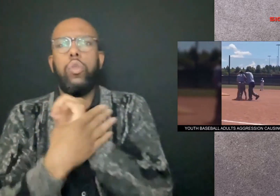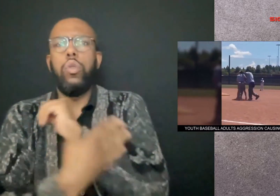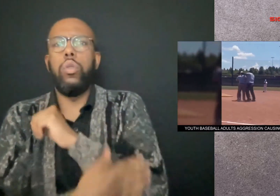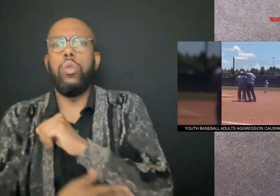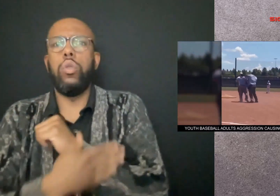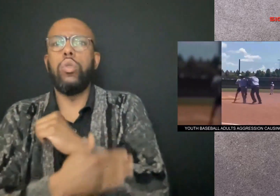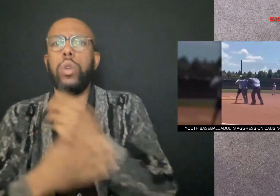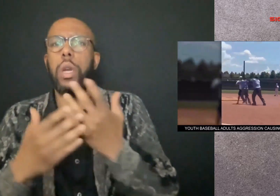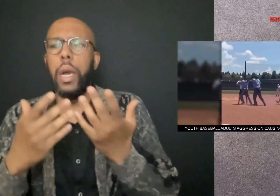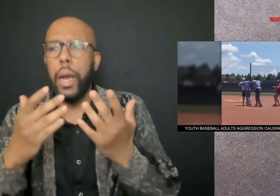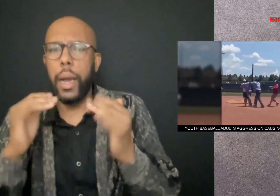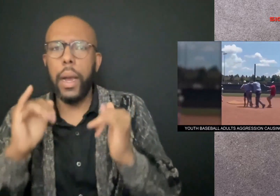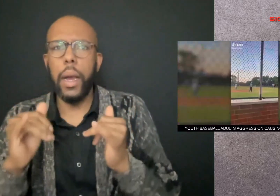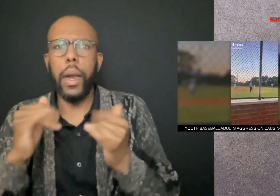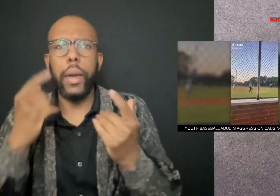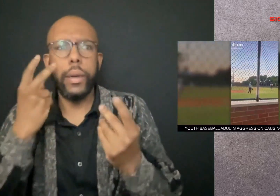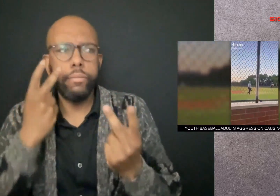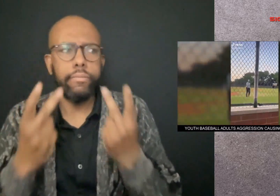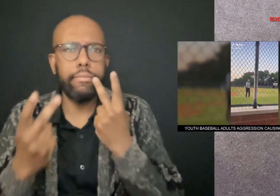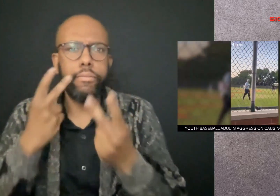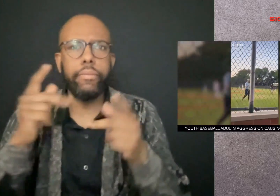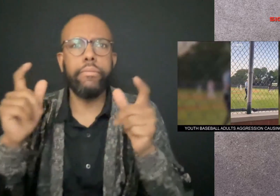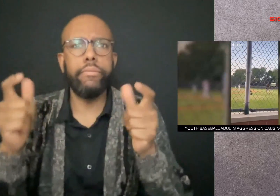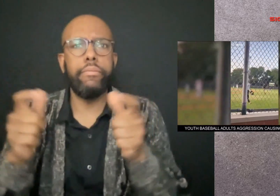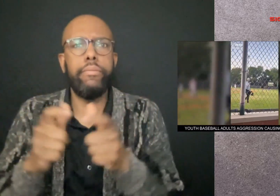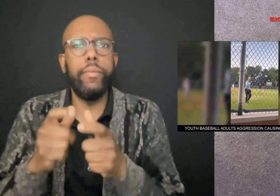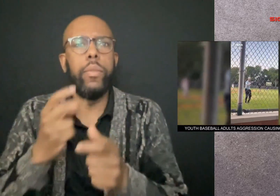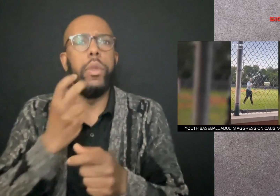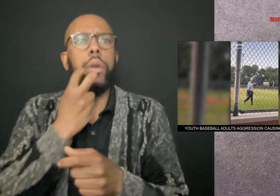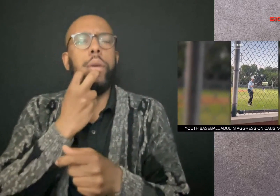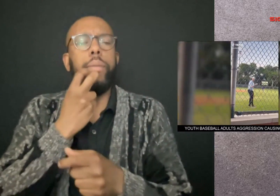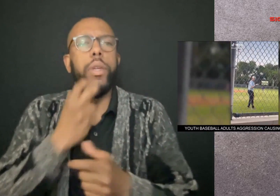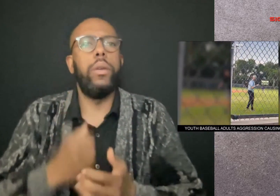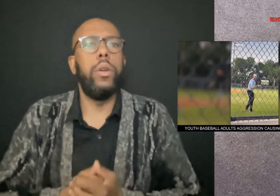Research shows little league baseball games across the country are facing major